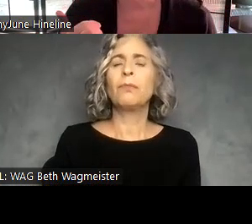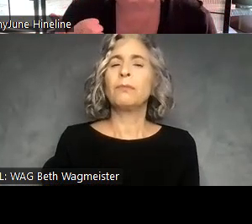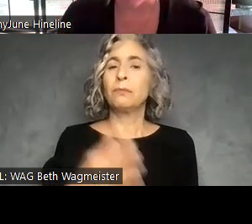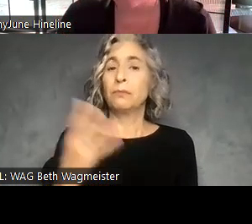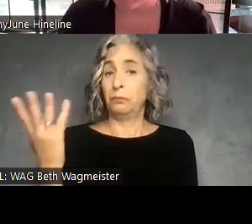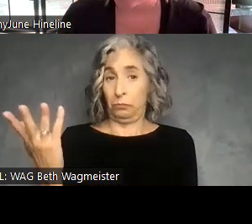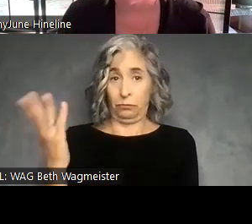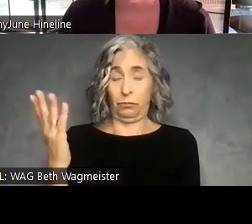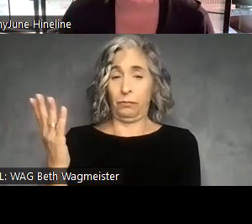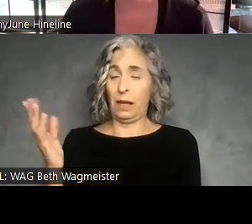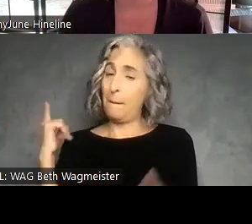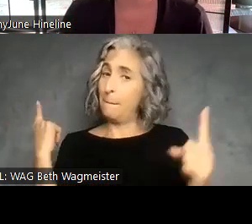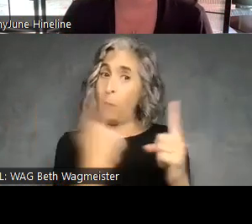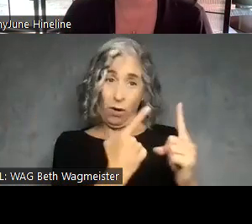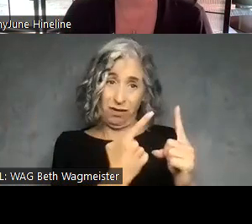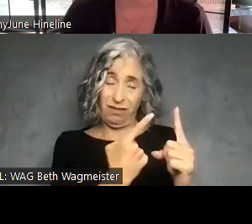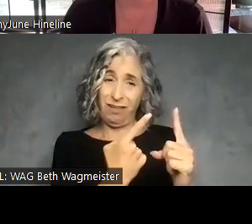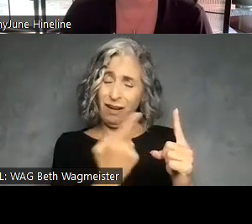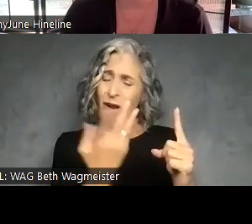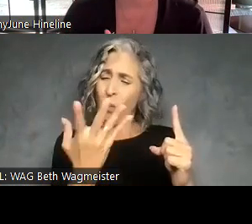interface, where I have updated an article and a banner comes up,